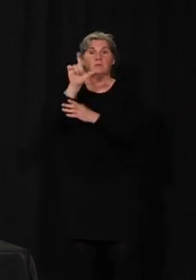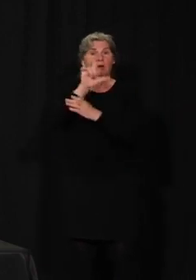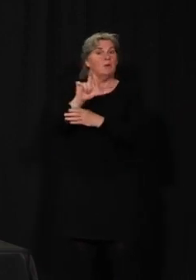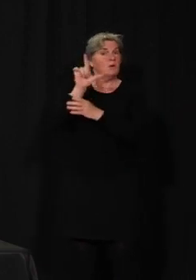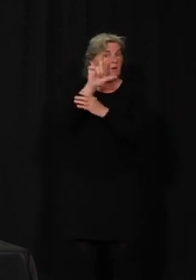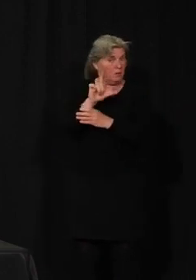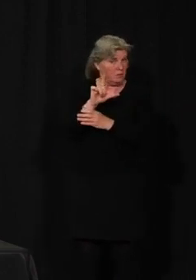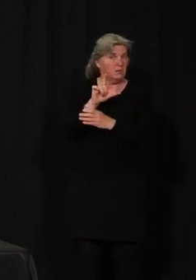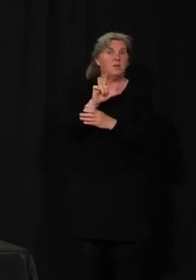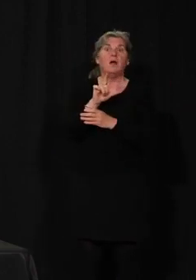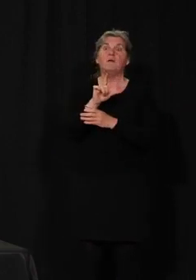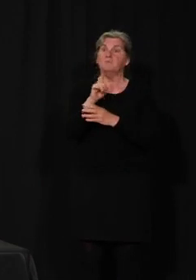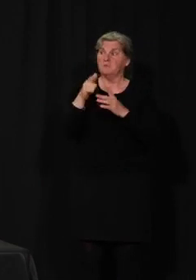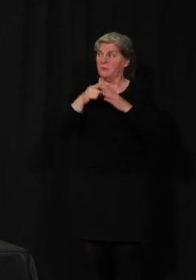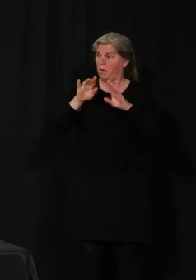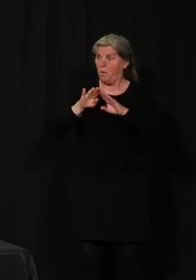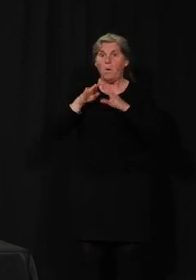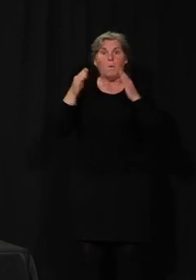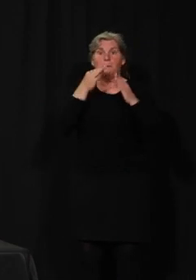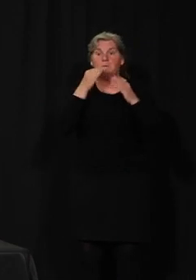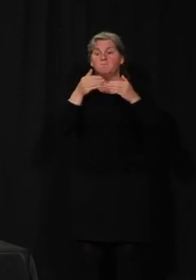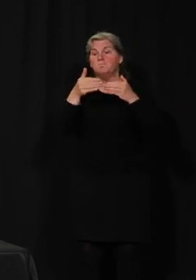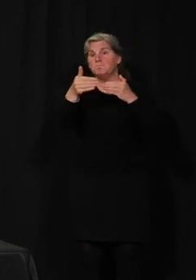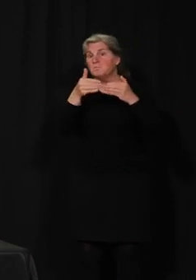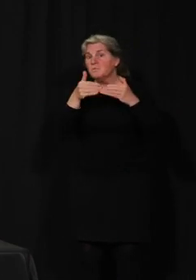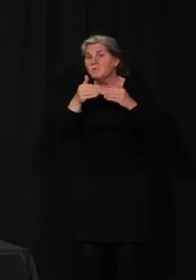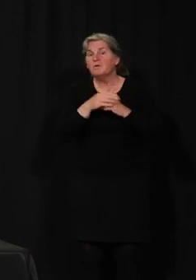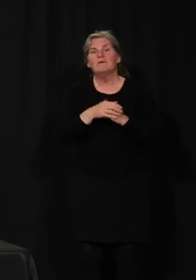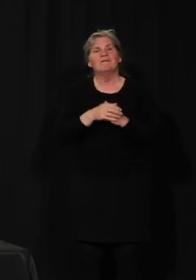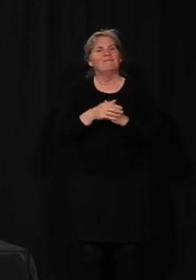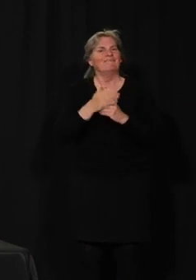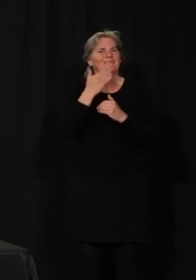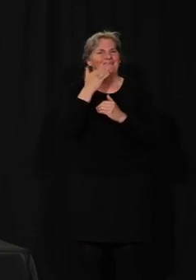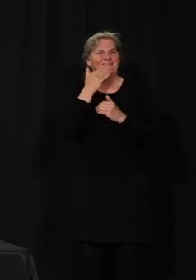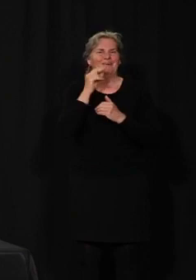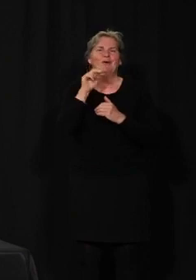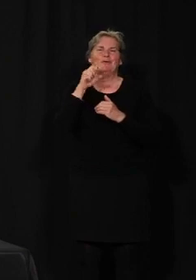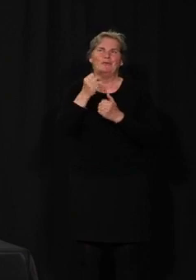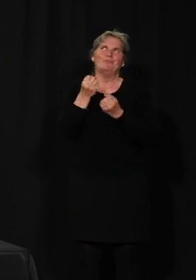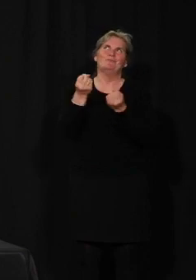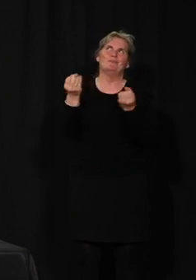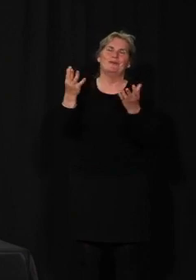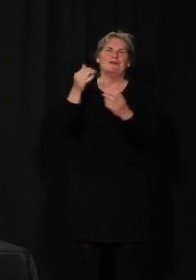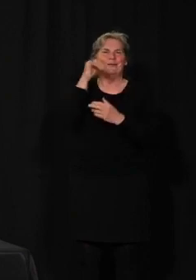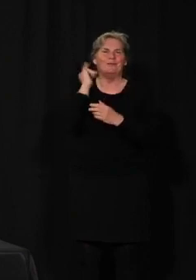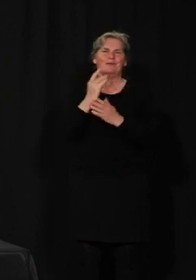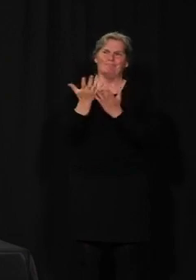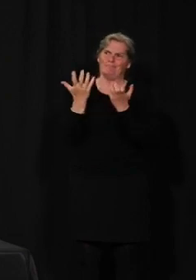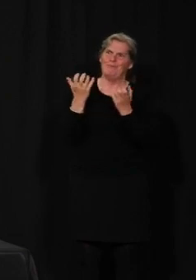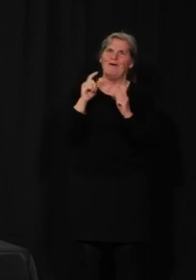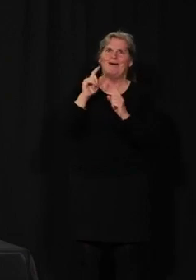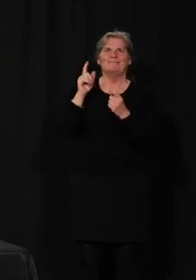phased opening in the coming das and this is welcome news for so many Yukoners. As we continue to lift